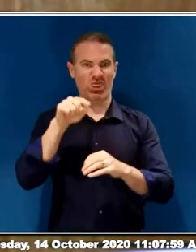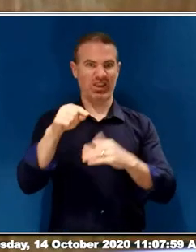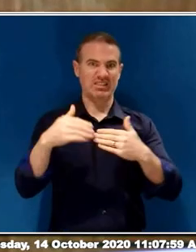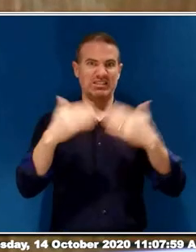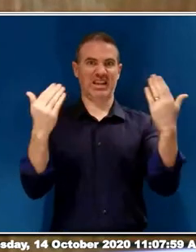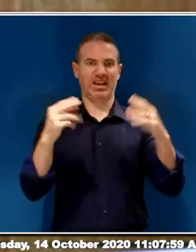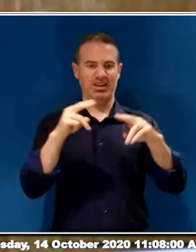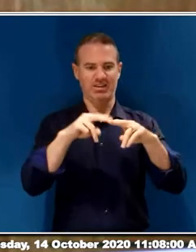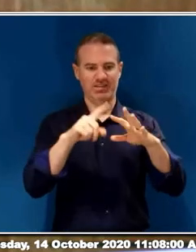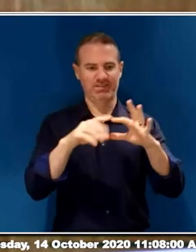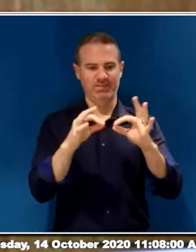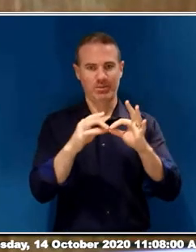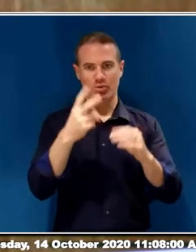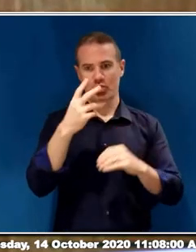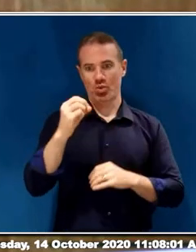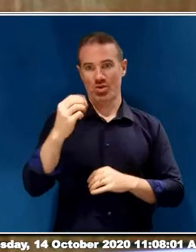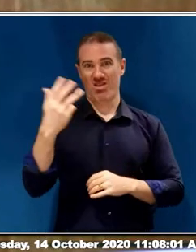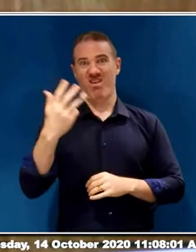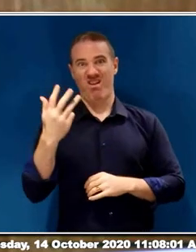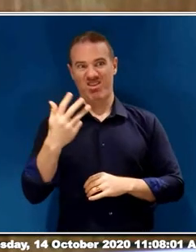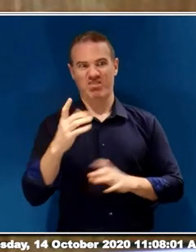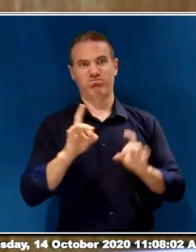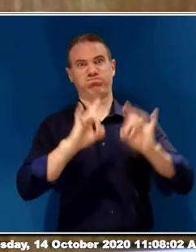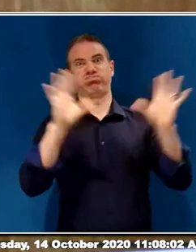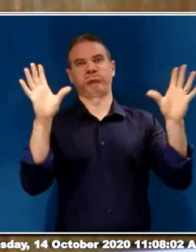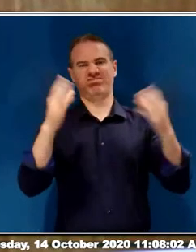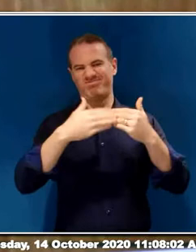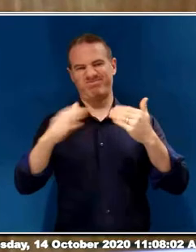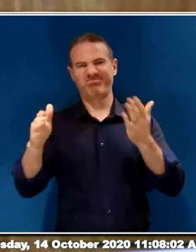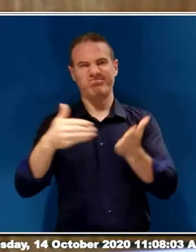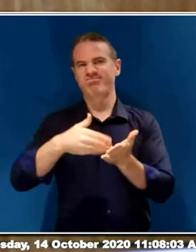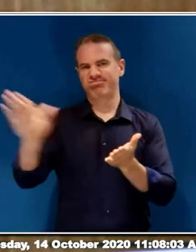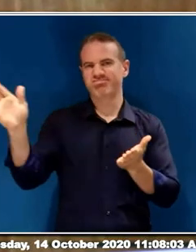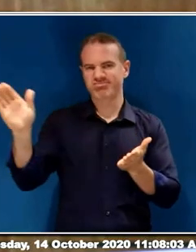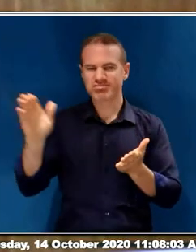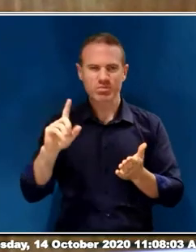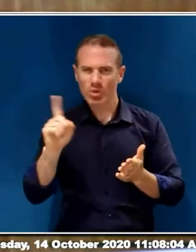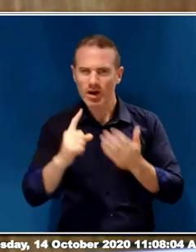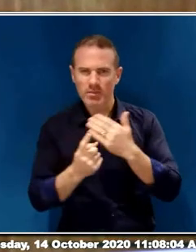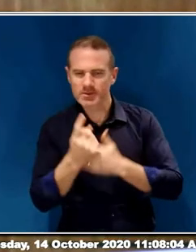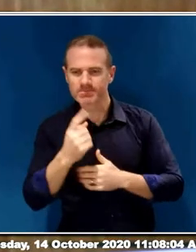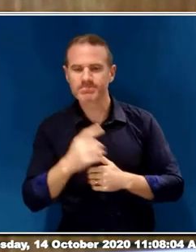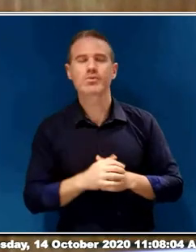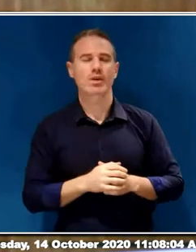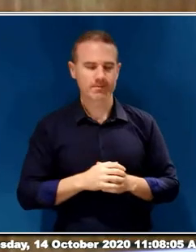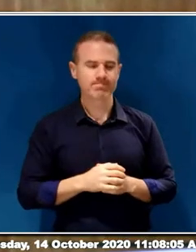So Kobe was sitting outside the Special Education Unit with a friend.